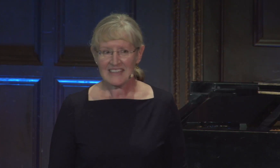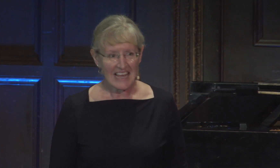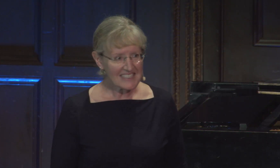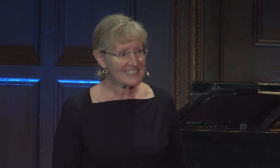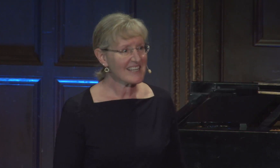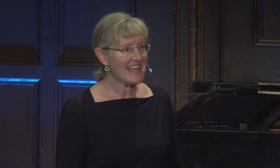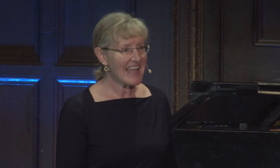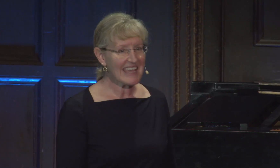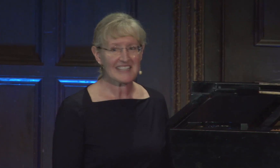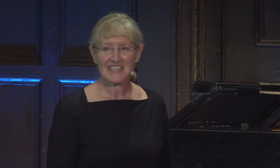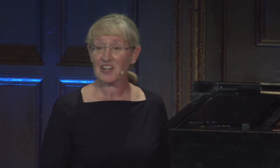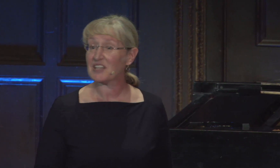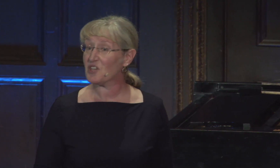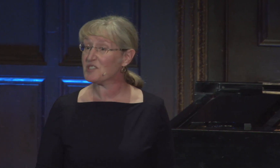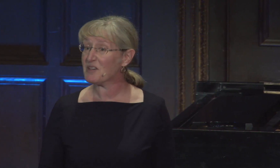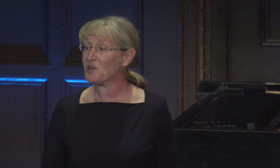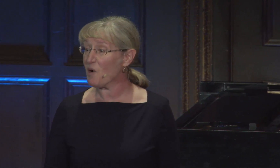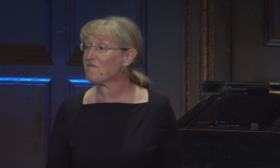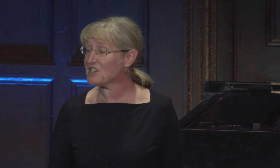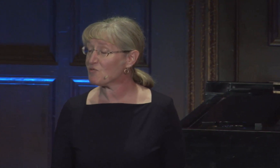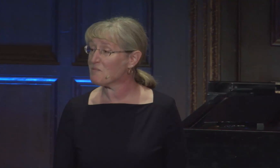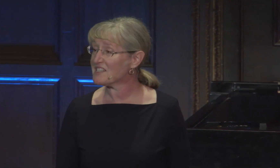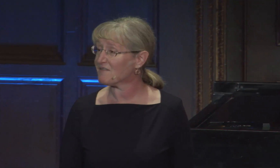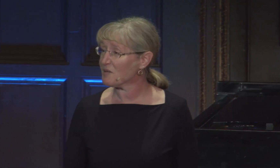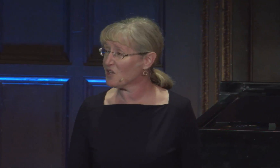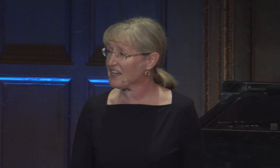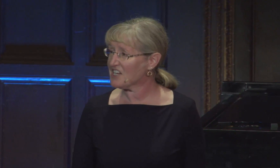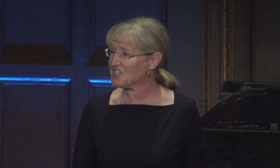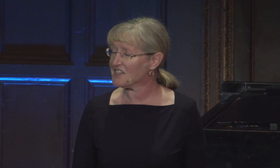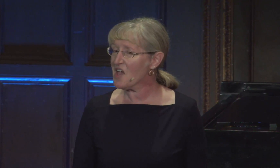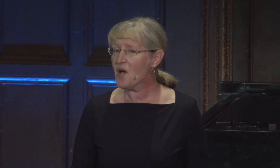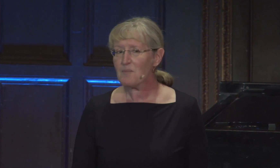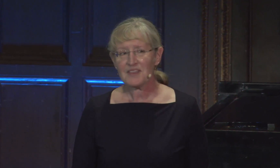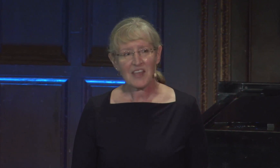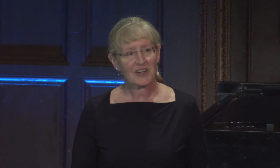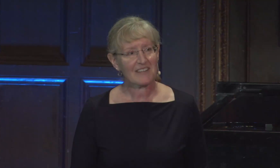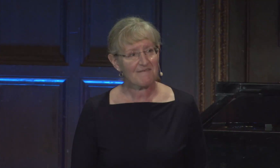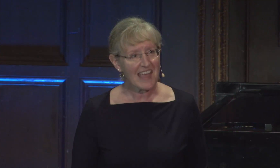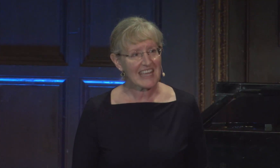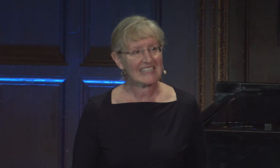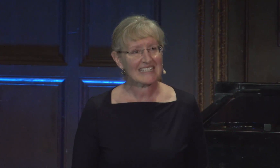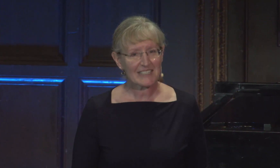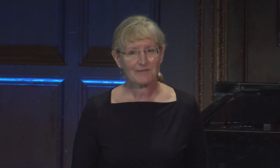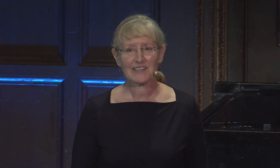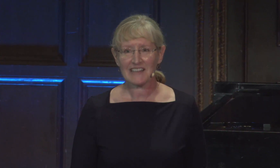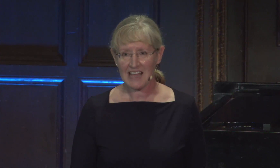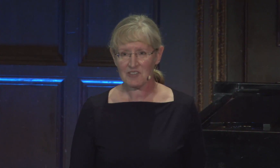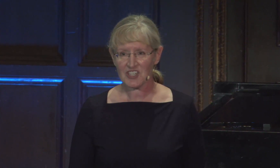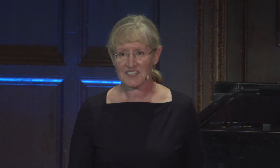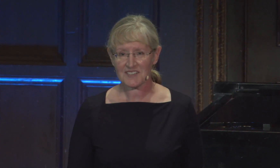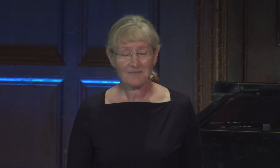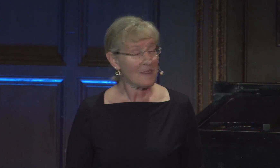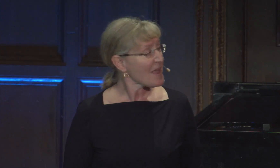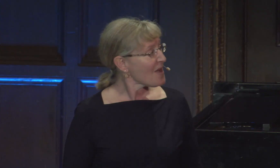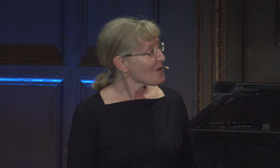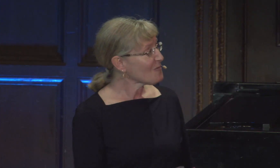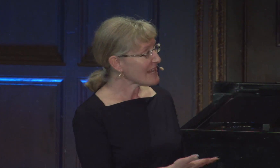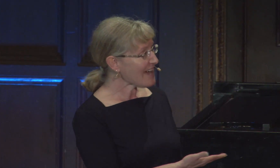Yes, ASL and Cued Speech are both visual means of communication, but they are conveying different languages.